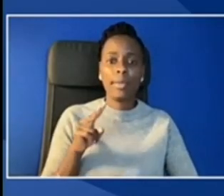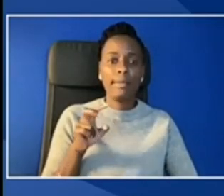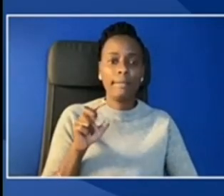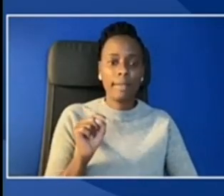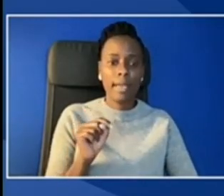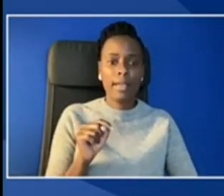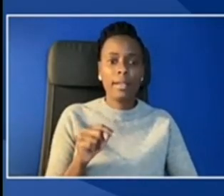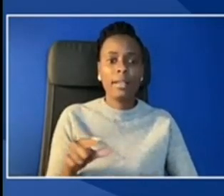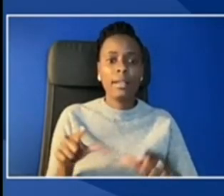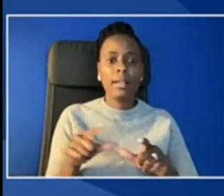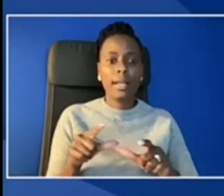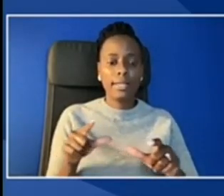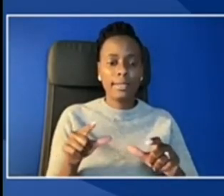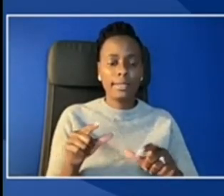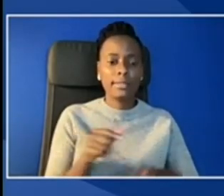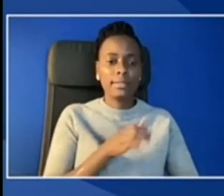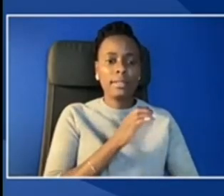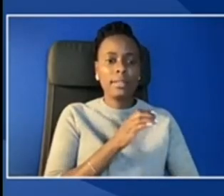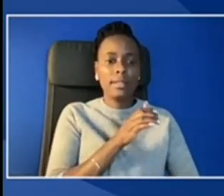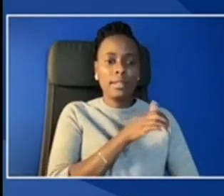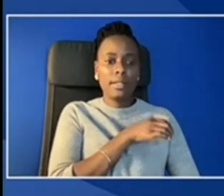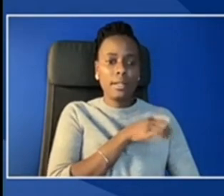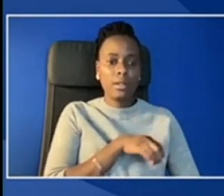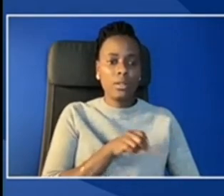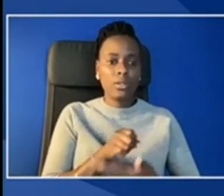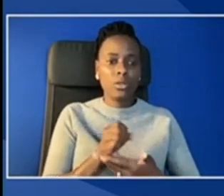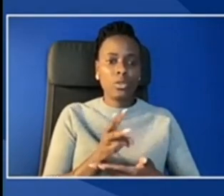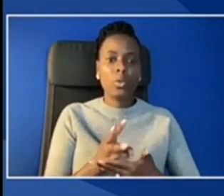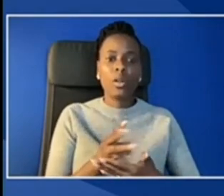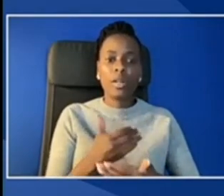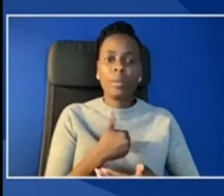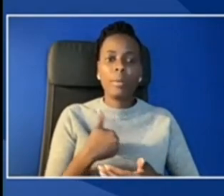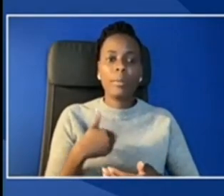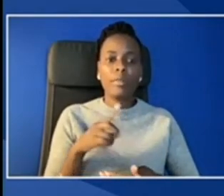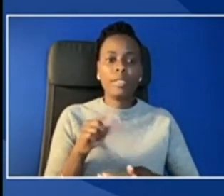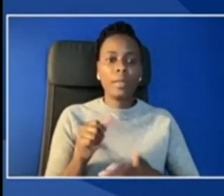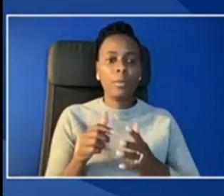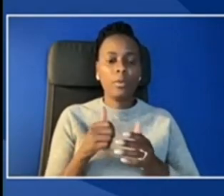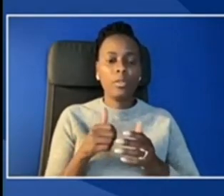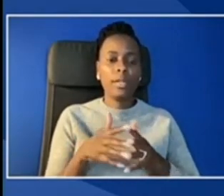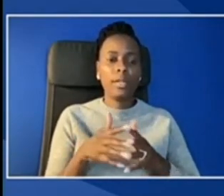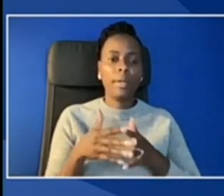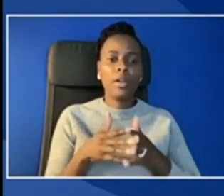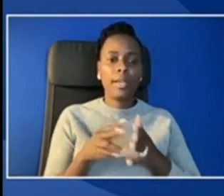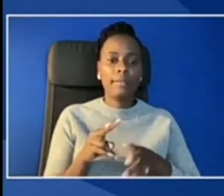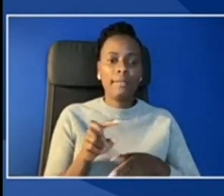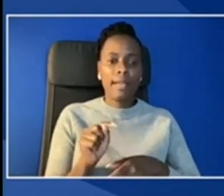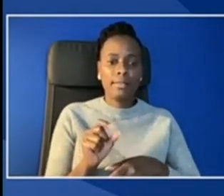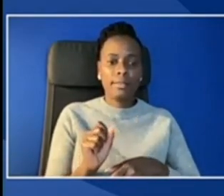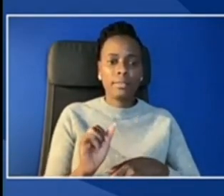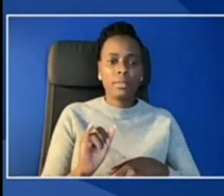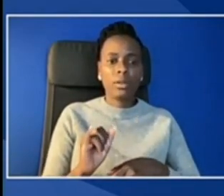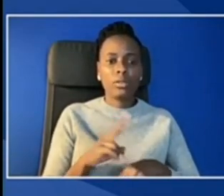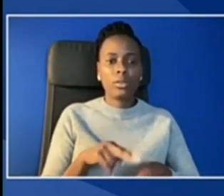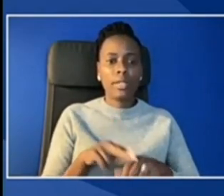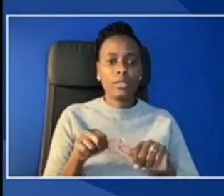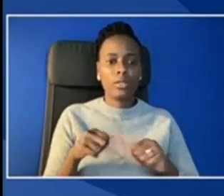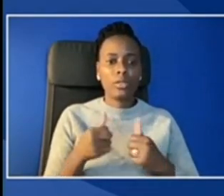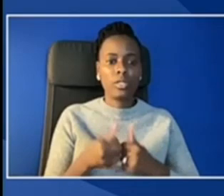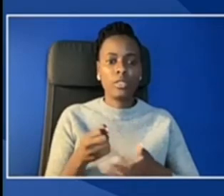American Veterans and the National Association of Social Workers. I am also a student loan borrower, and I just want to thank you all for taking the